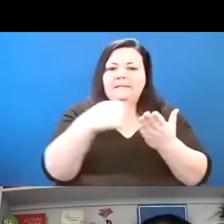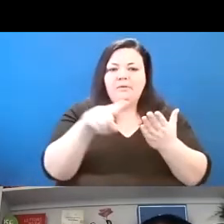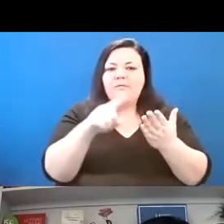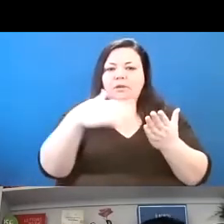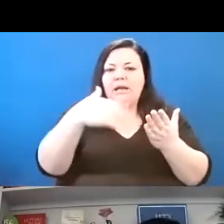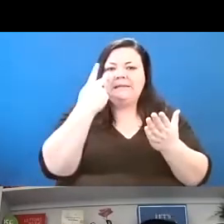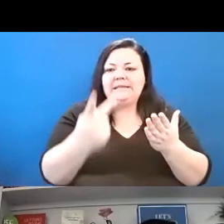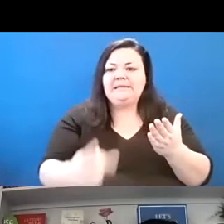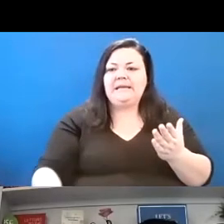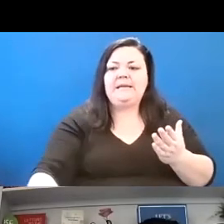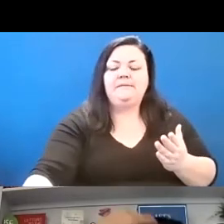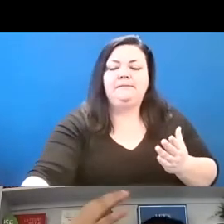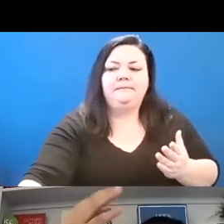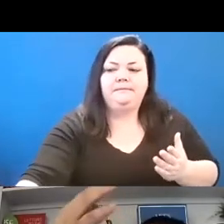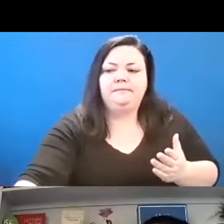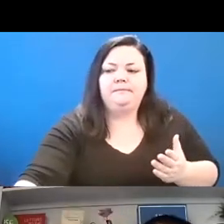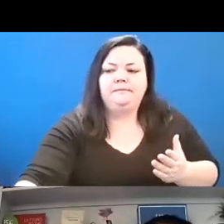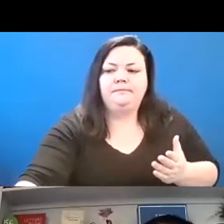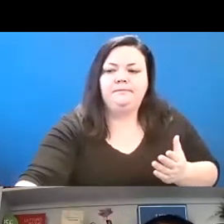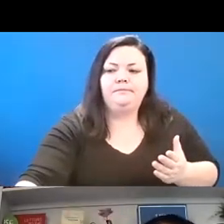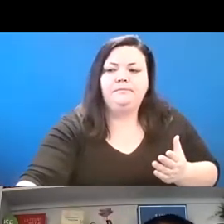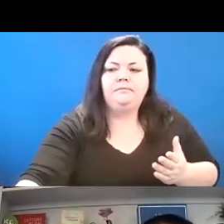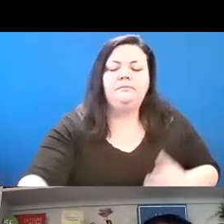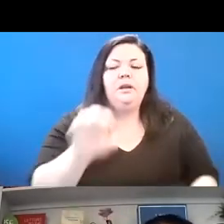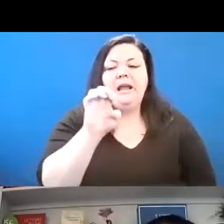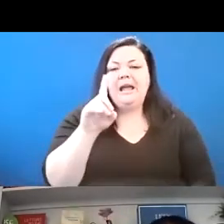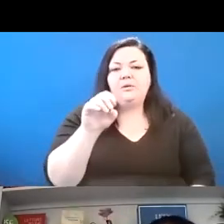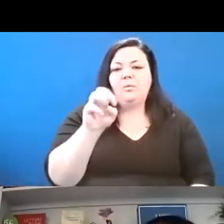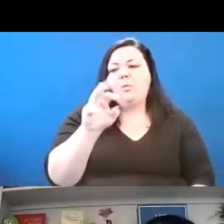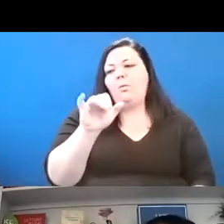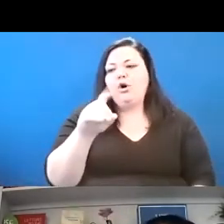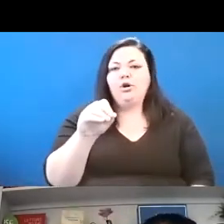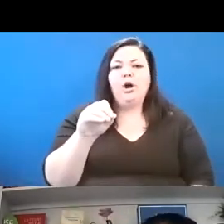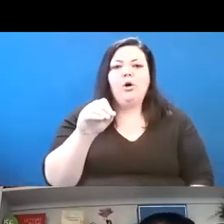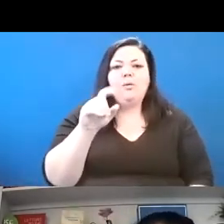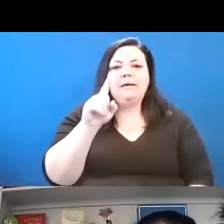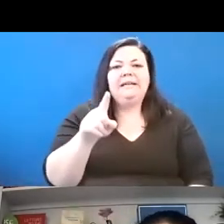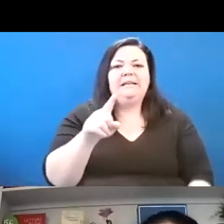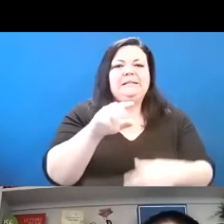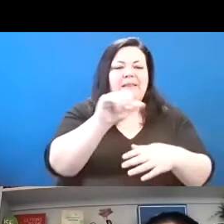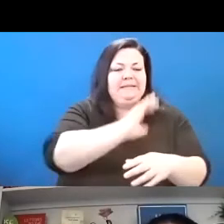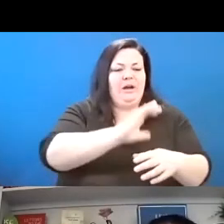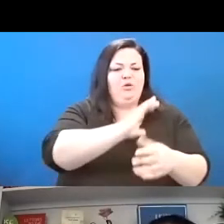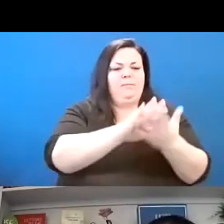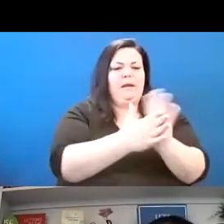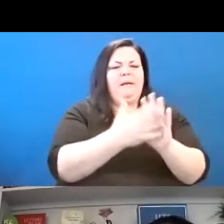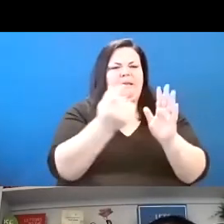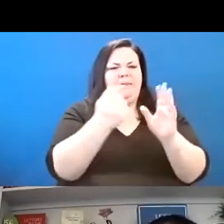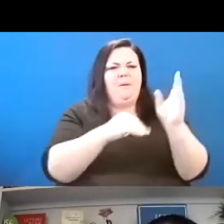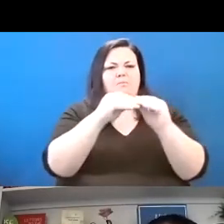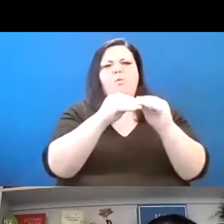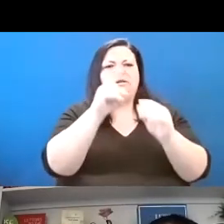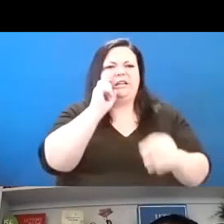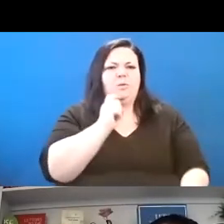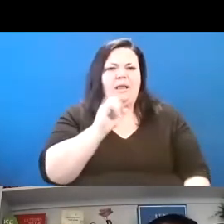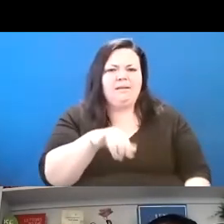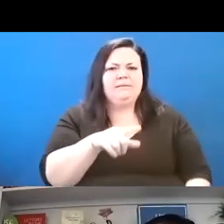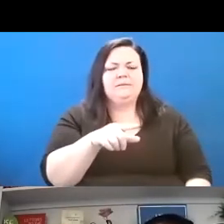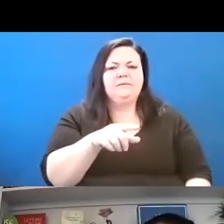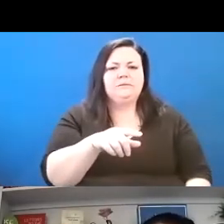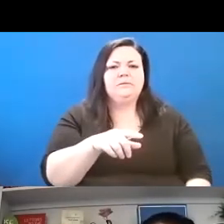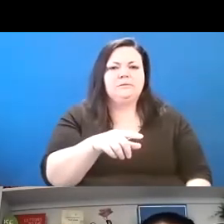uh um where eduardo corral is sexualizing this character um and yes when i john he'd pluck black